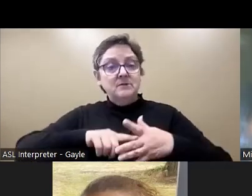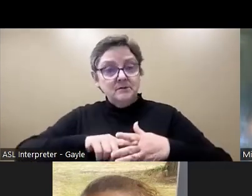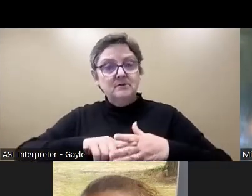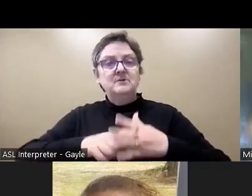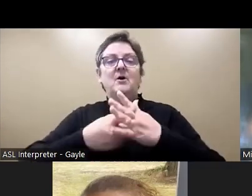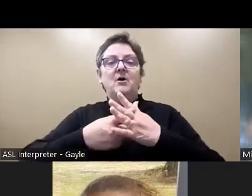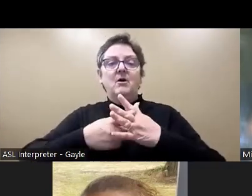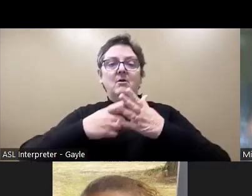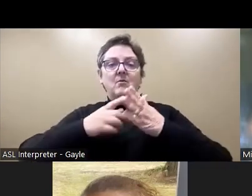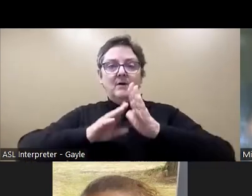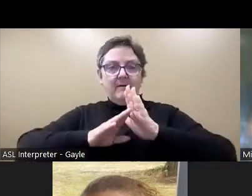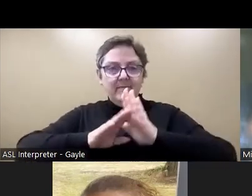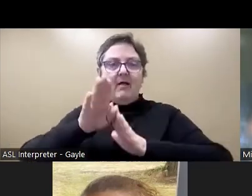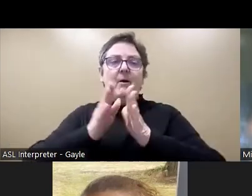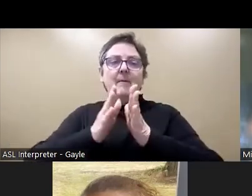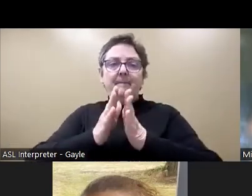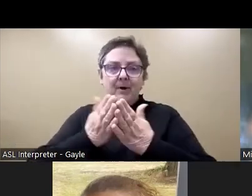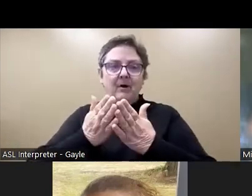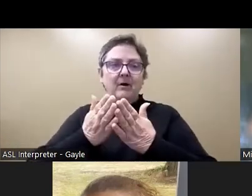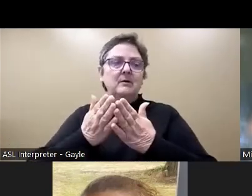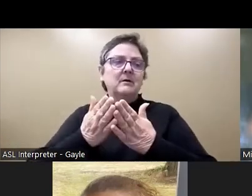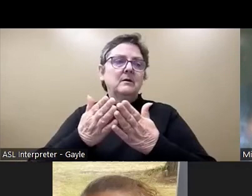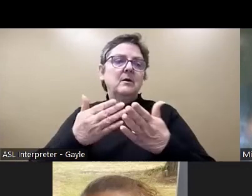the story books, whether that's human narrated audio,